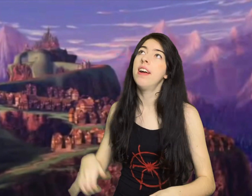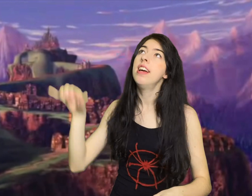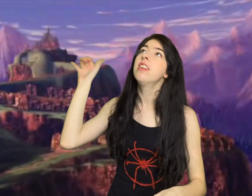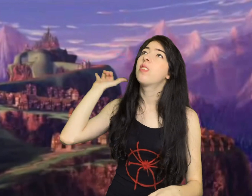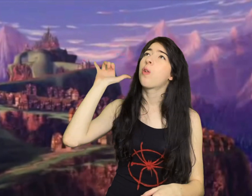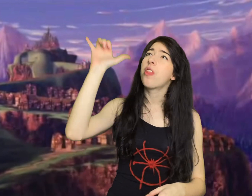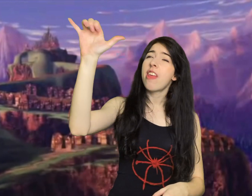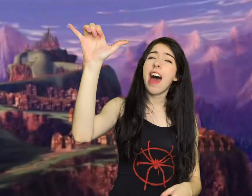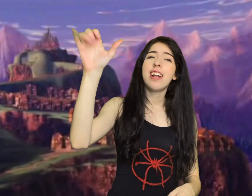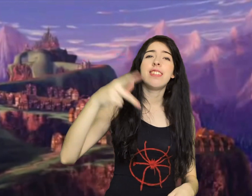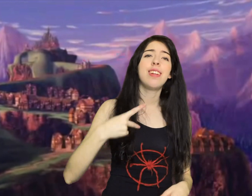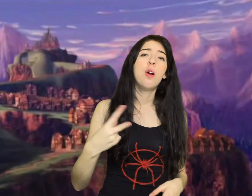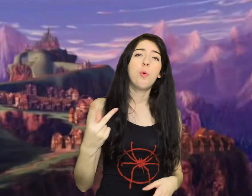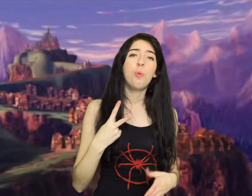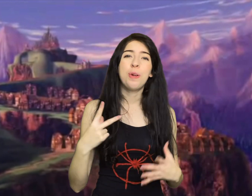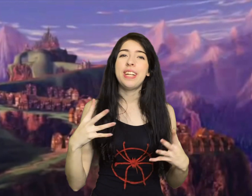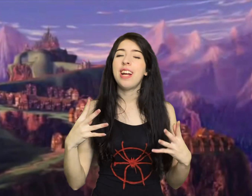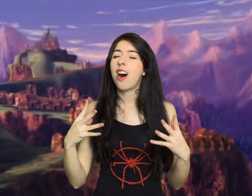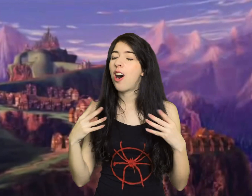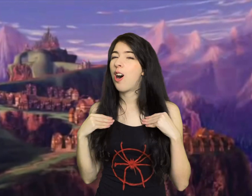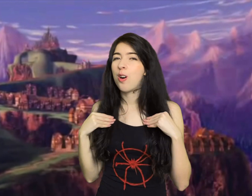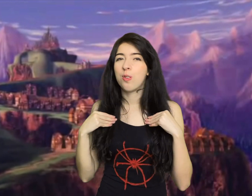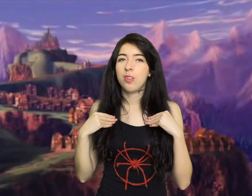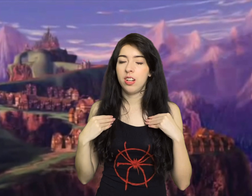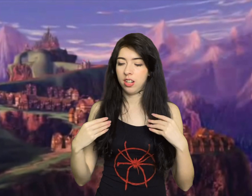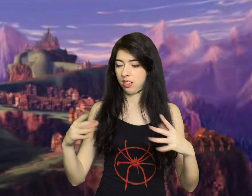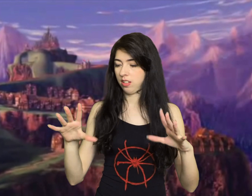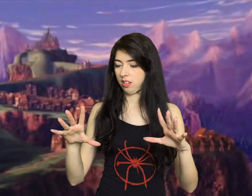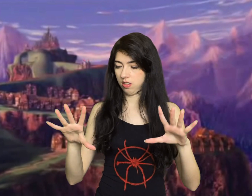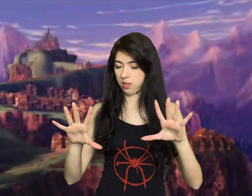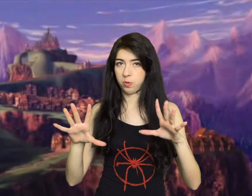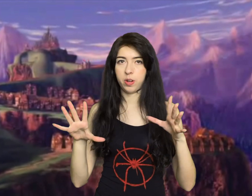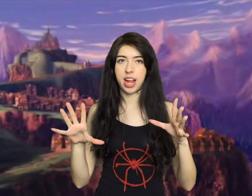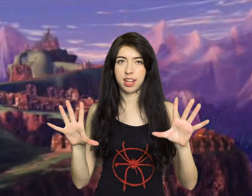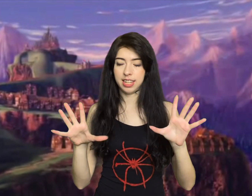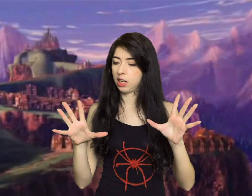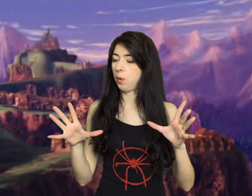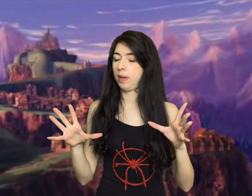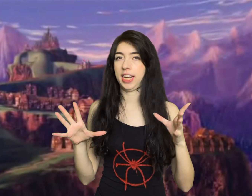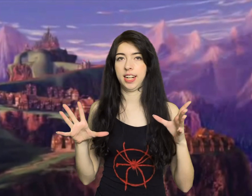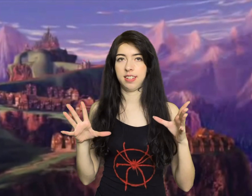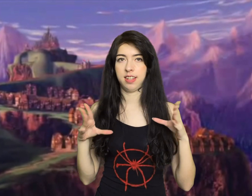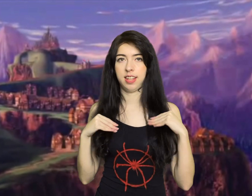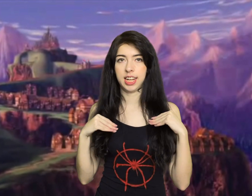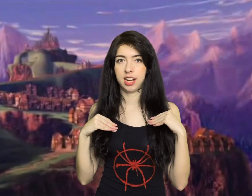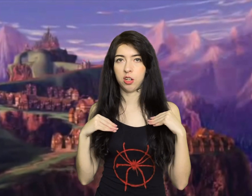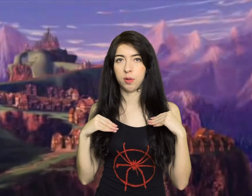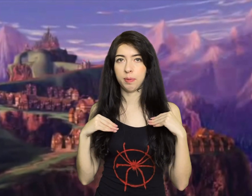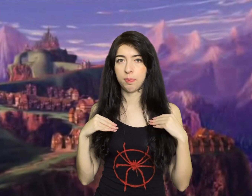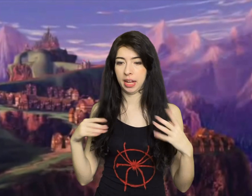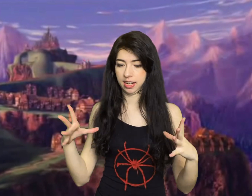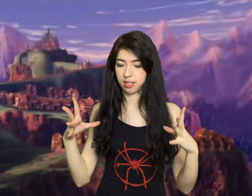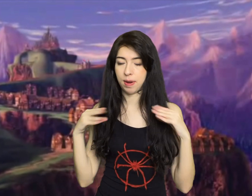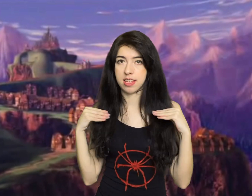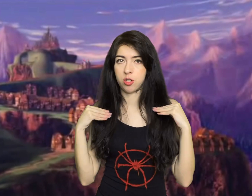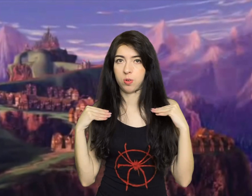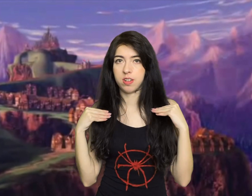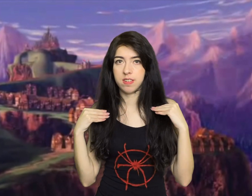so THAT WE OWN so it has like open hands and then they kind of go to meep hands by the shoulders